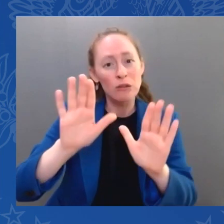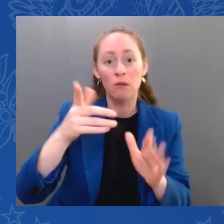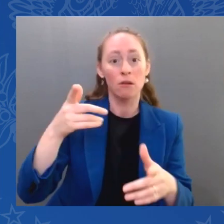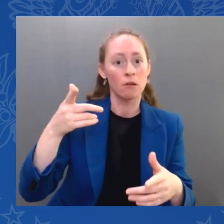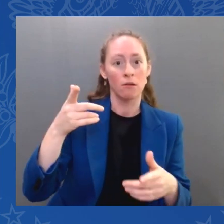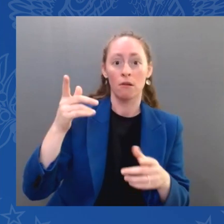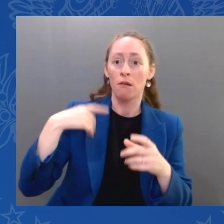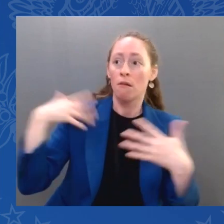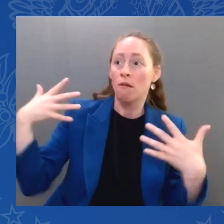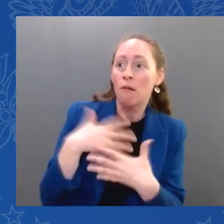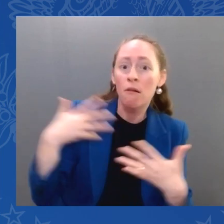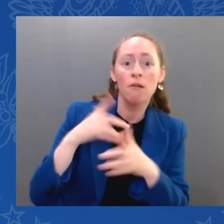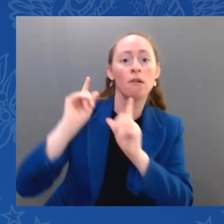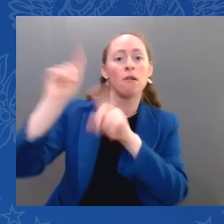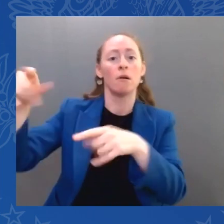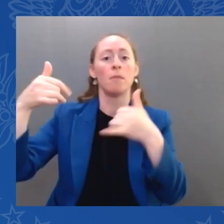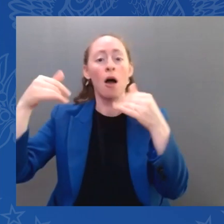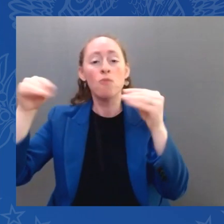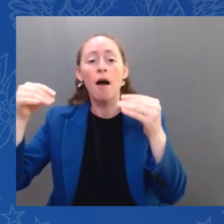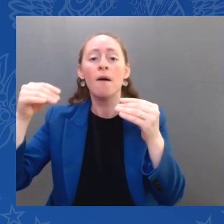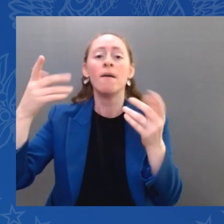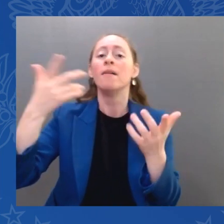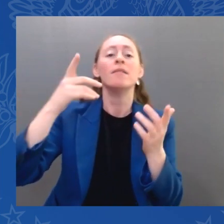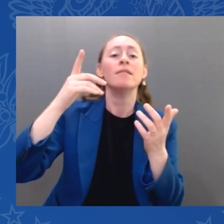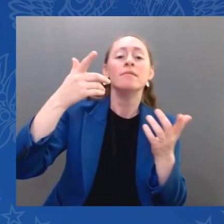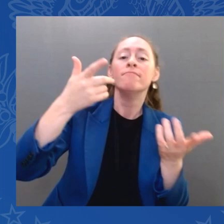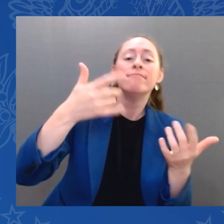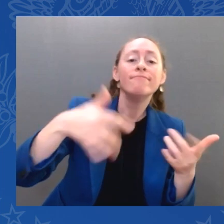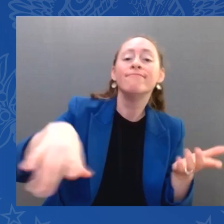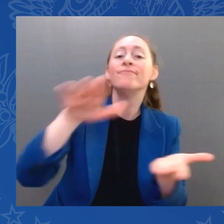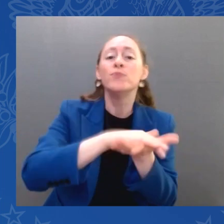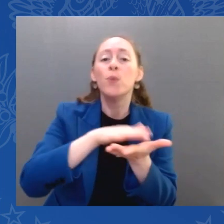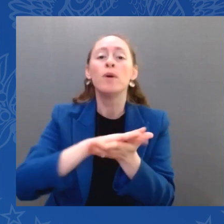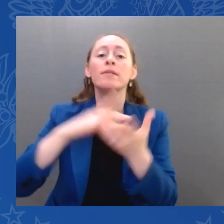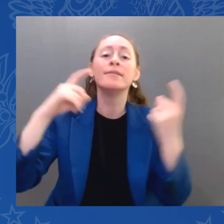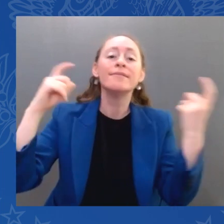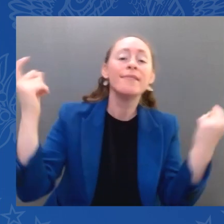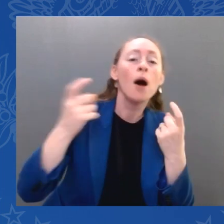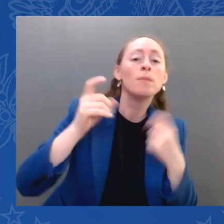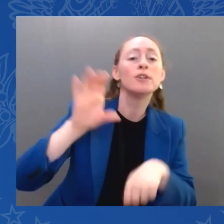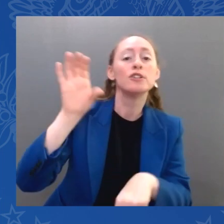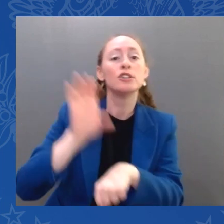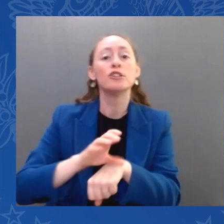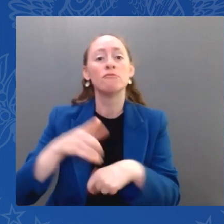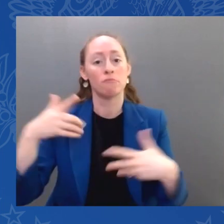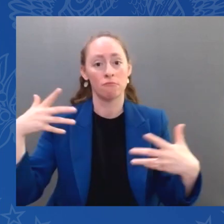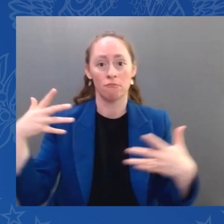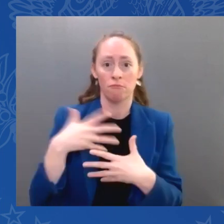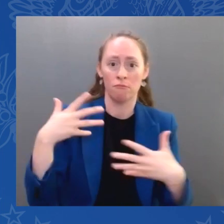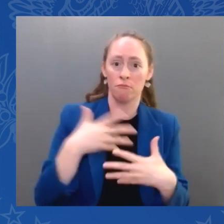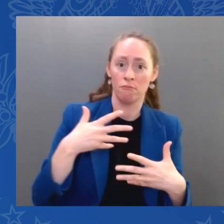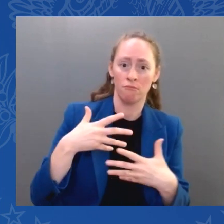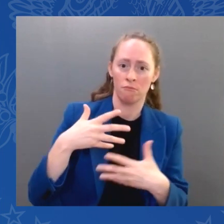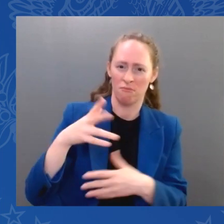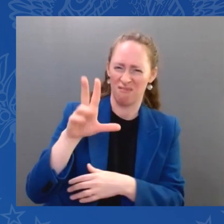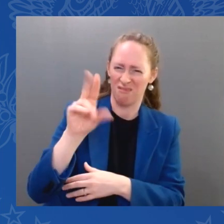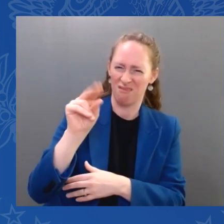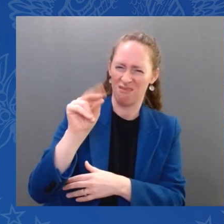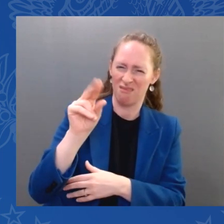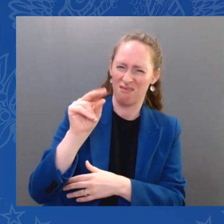in a store, at a workplace, a nightclub, a festival, in our neighborhoods and our streets. The right to bear arms is not an absolute